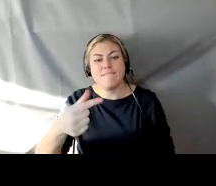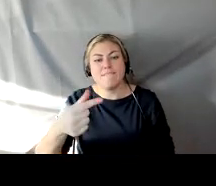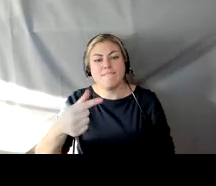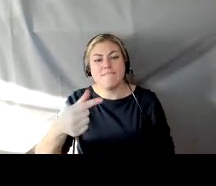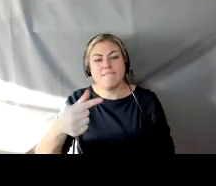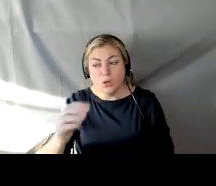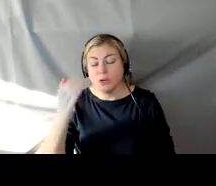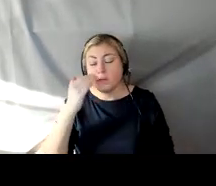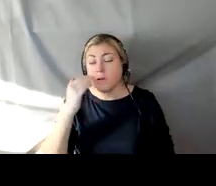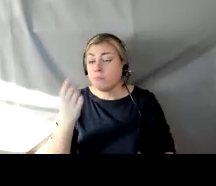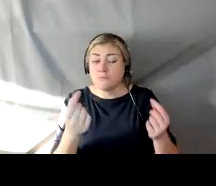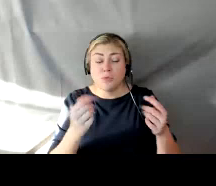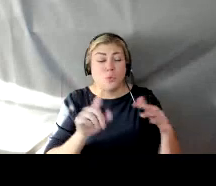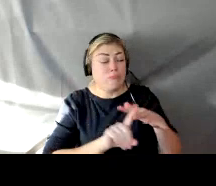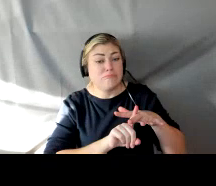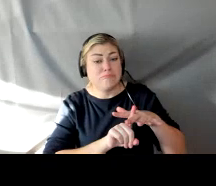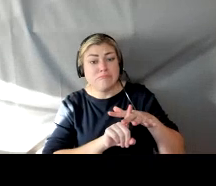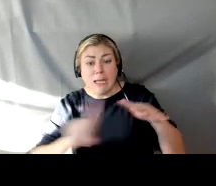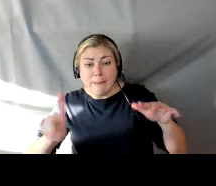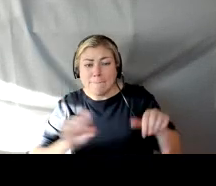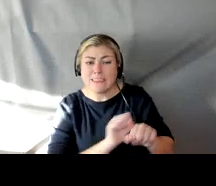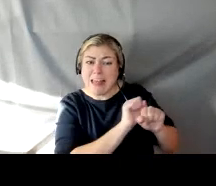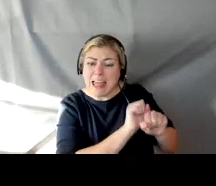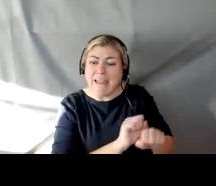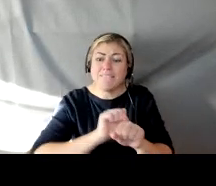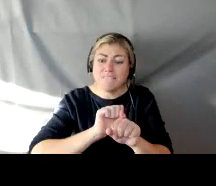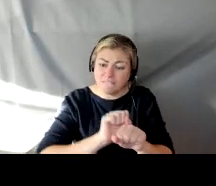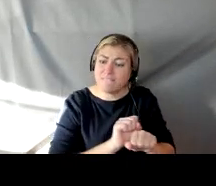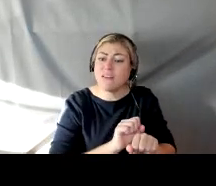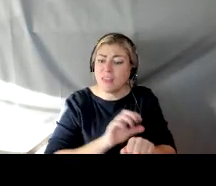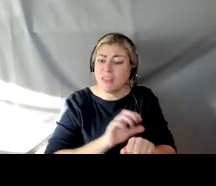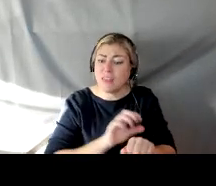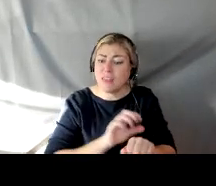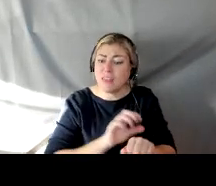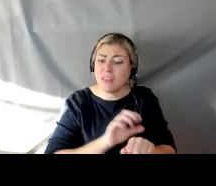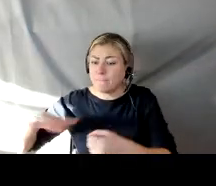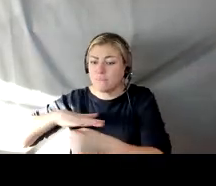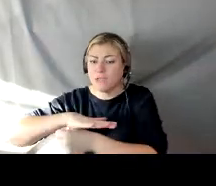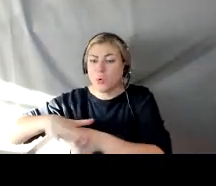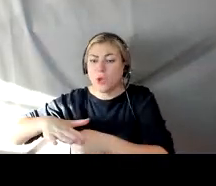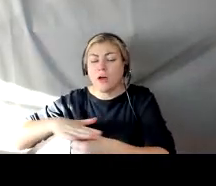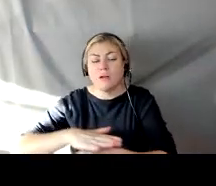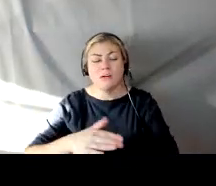There, of course, were many Native American tribes who flourished here and took advantage of the resources.